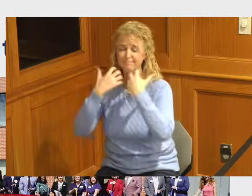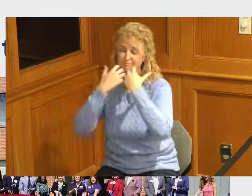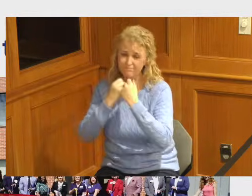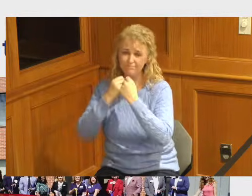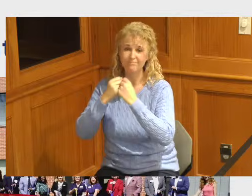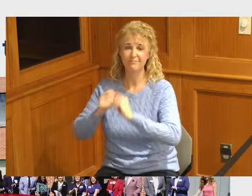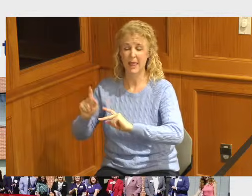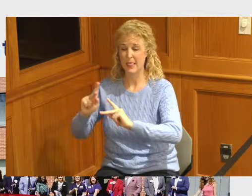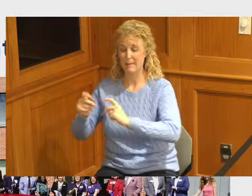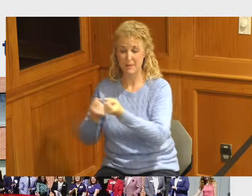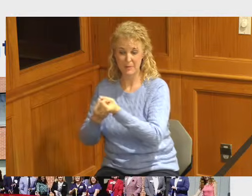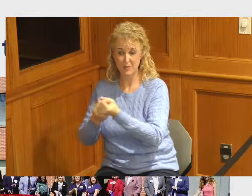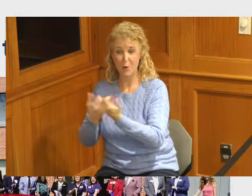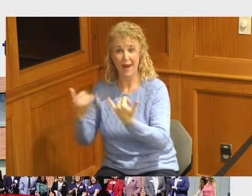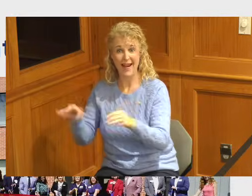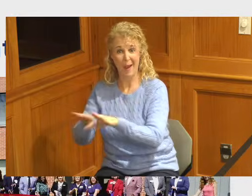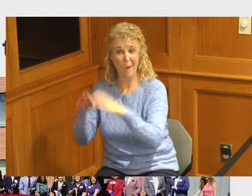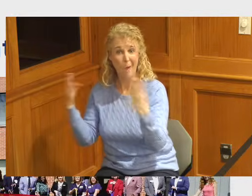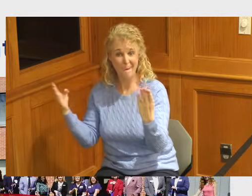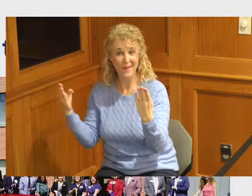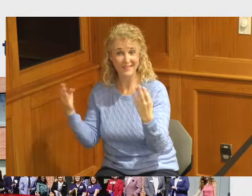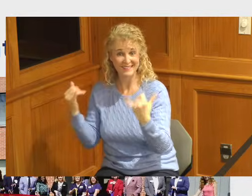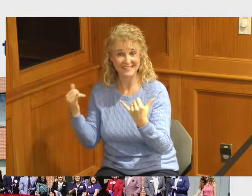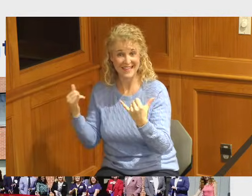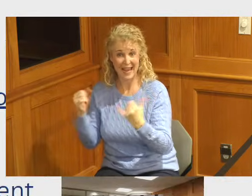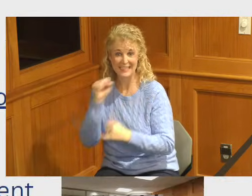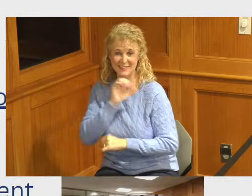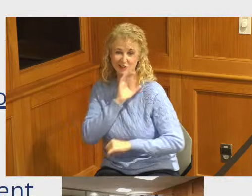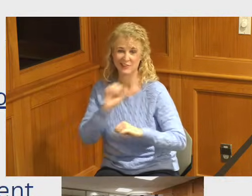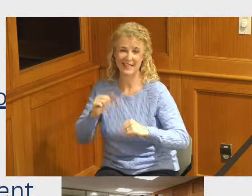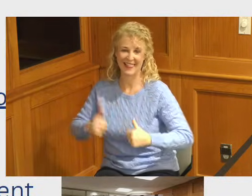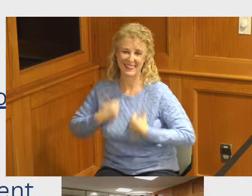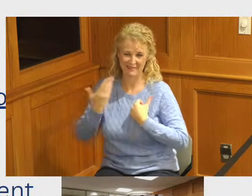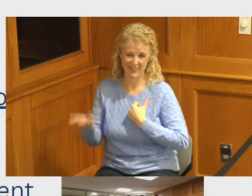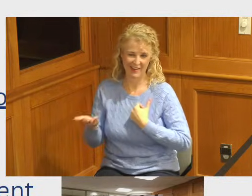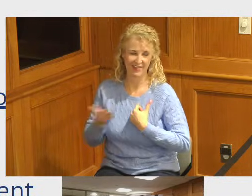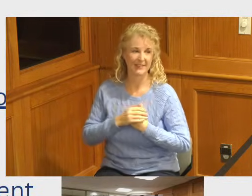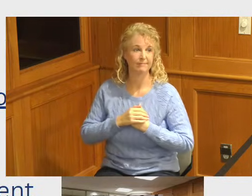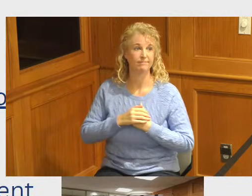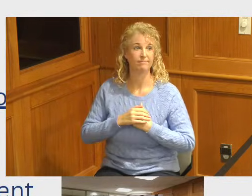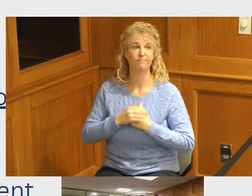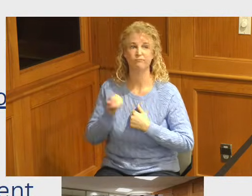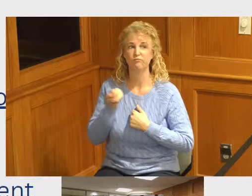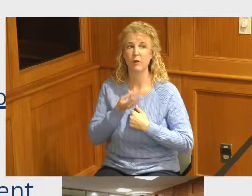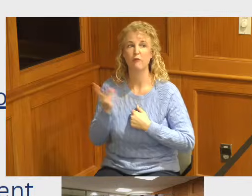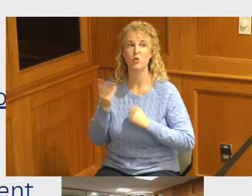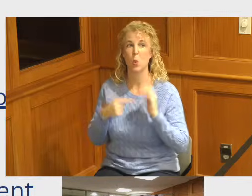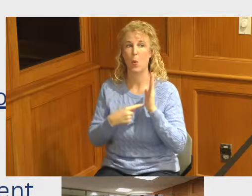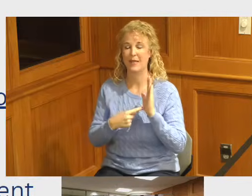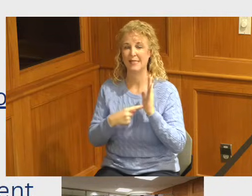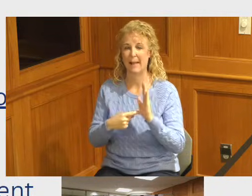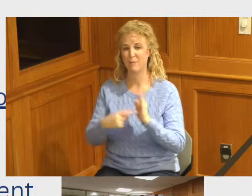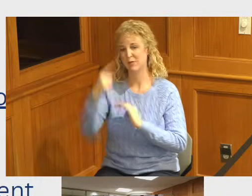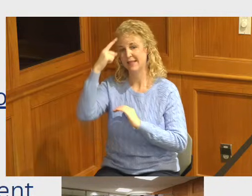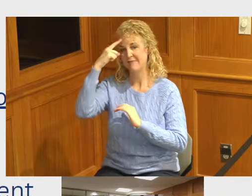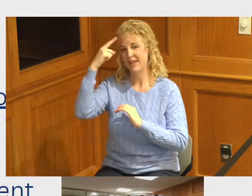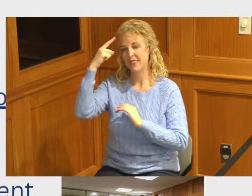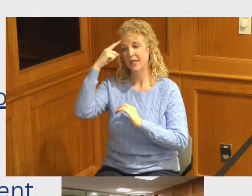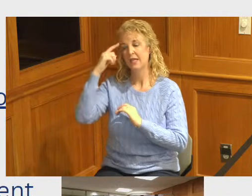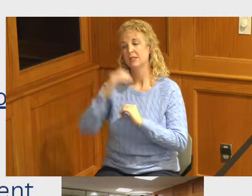and is now operating and serving seniors today. Just a couple of examples of I think you know